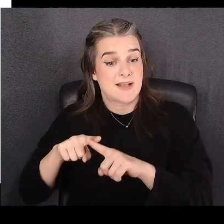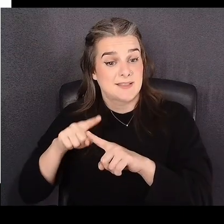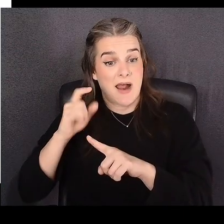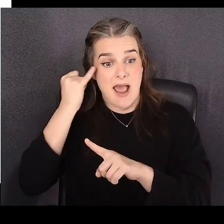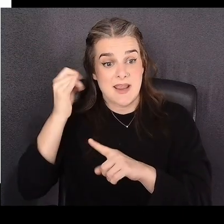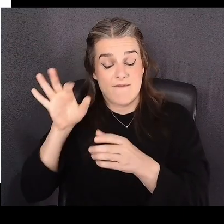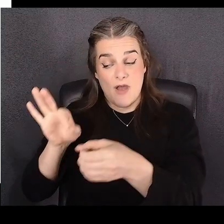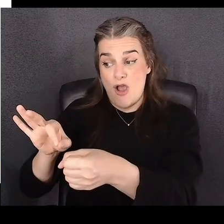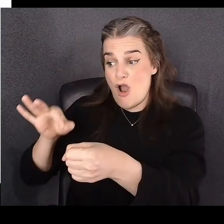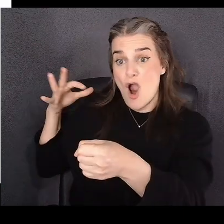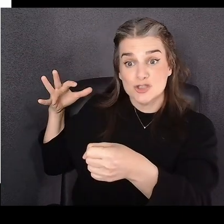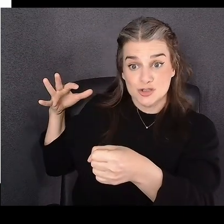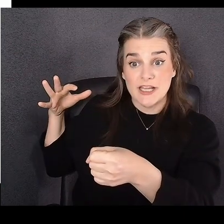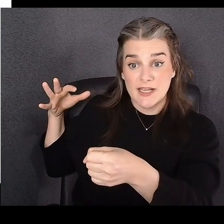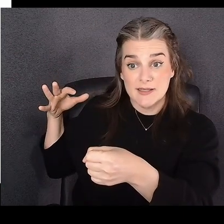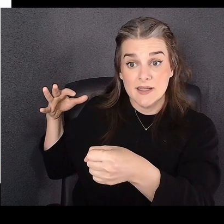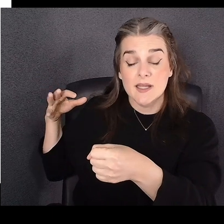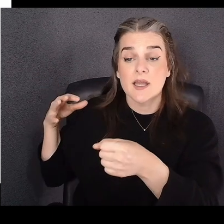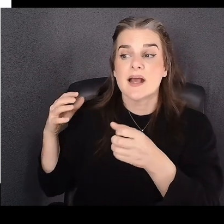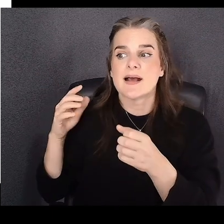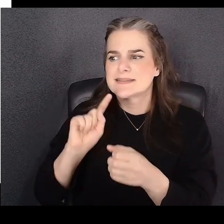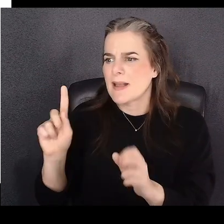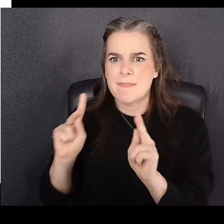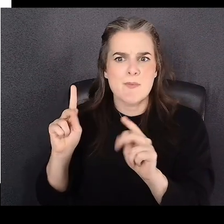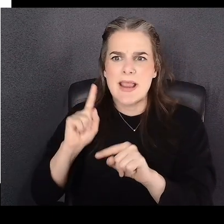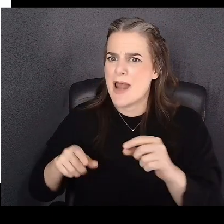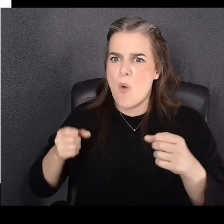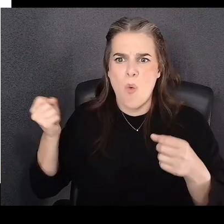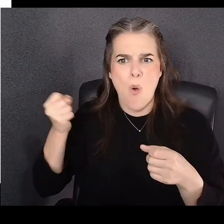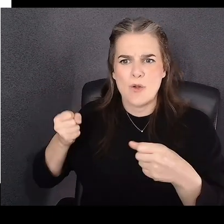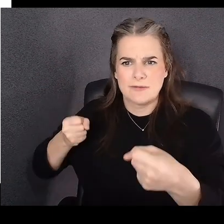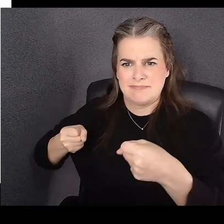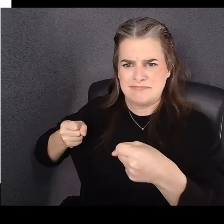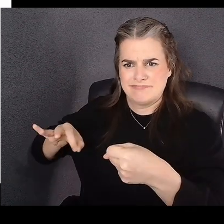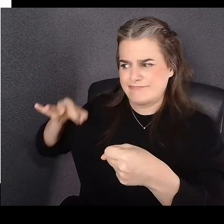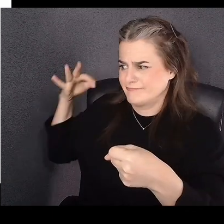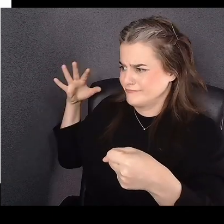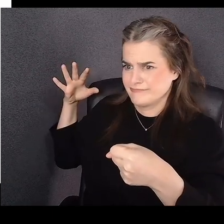Some folks can't hold a bow and arrow. So we were like, hey, how about a Nerf gun?